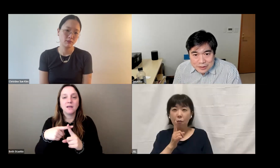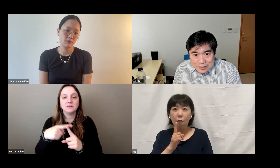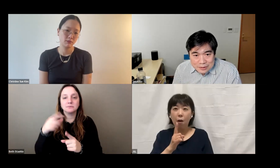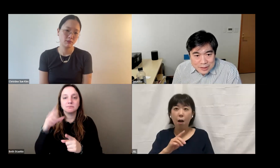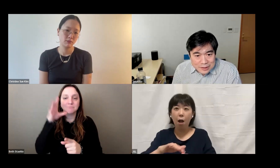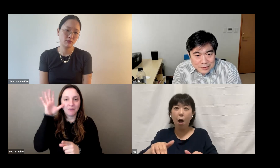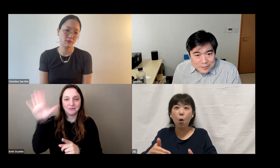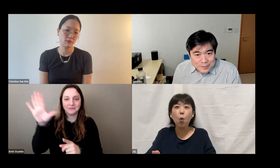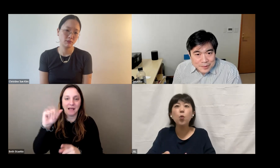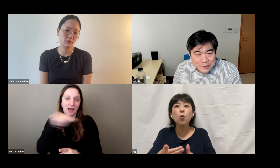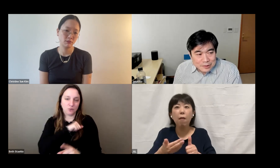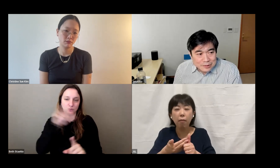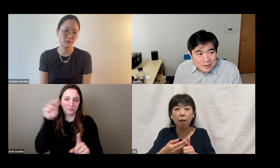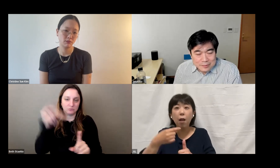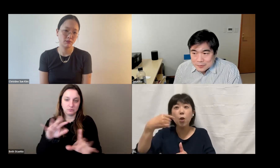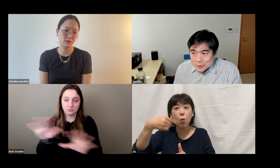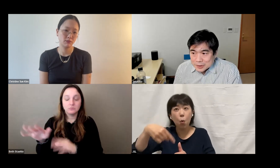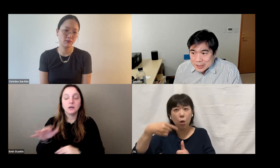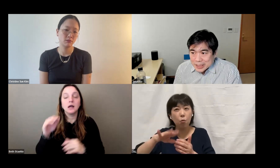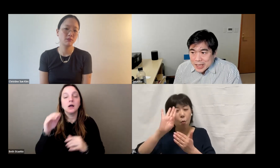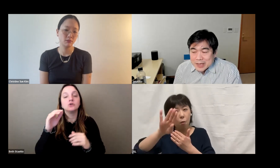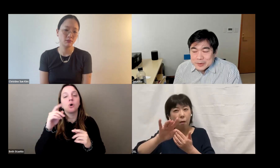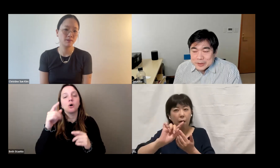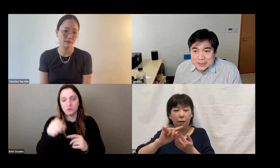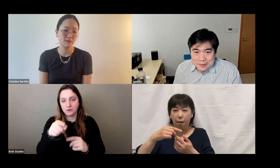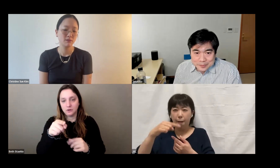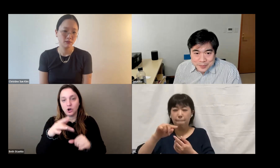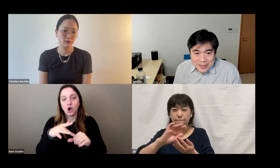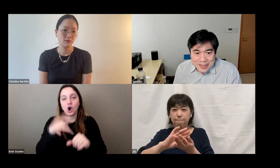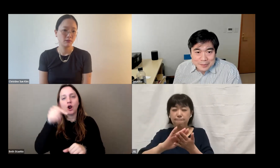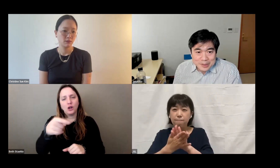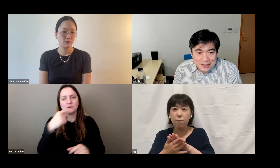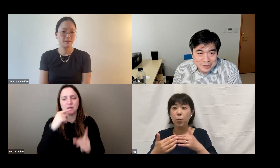Earlier you used the word “ableism” and “ableist”,